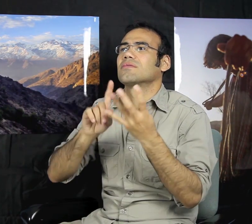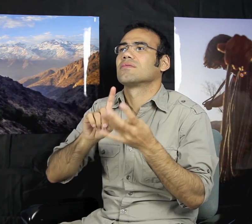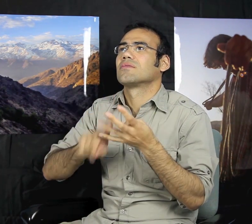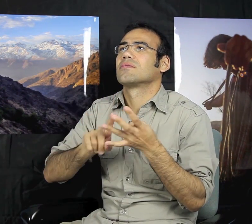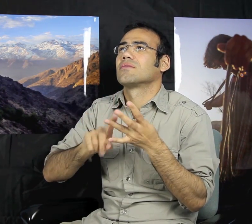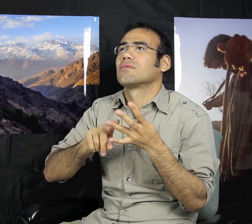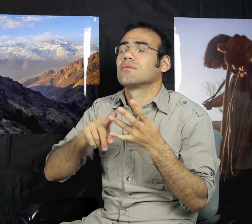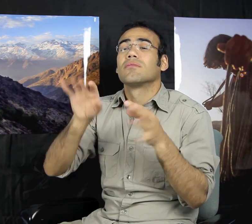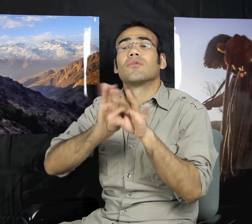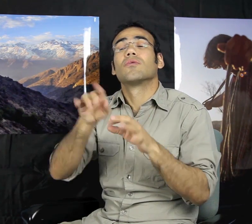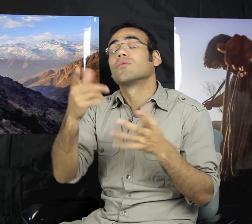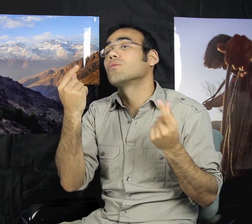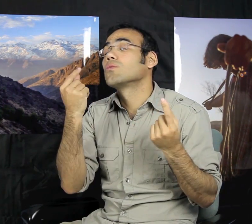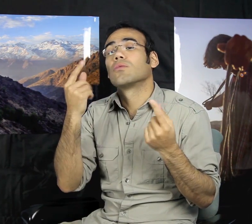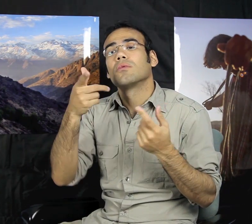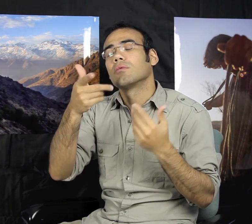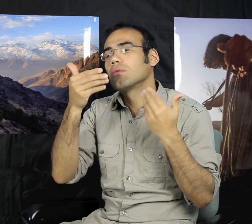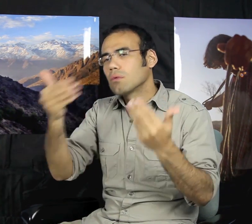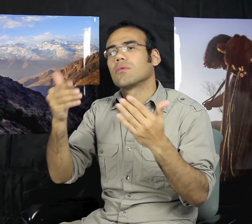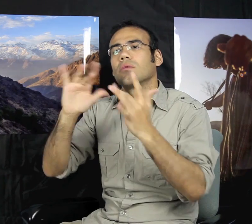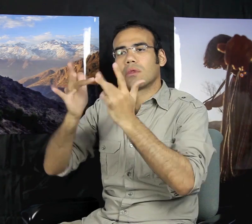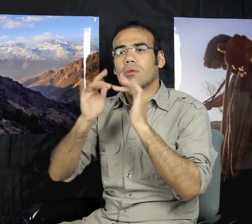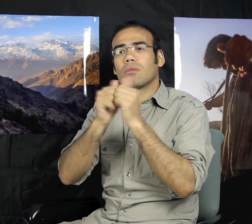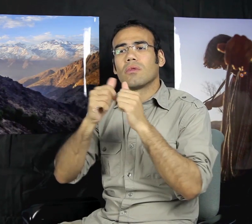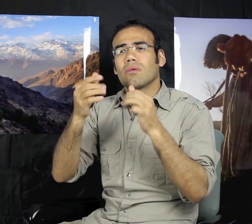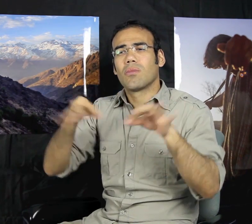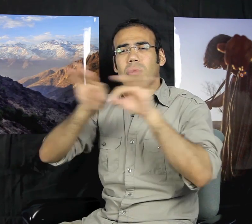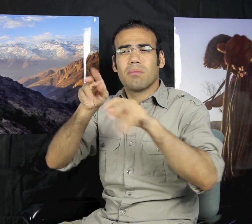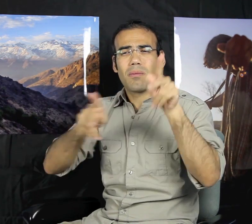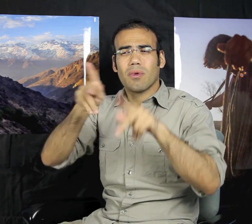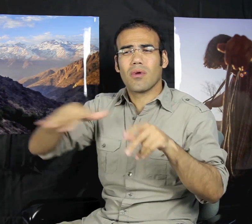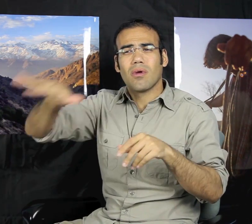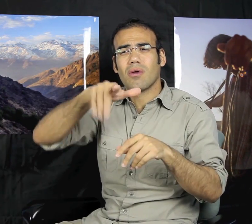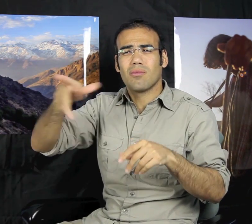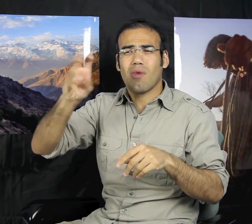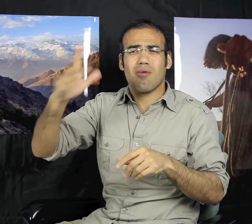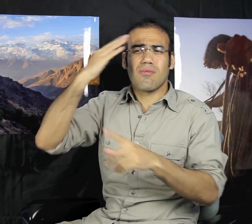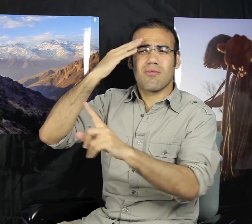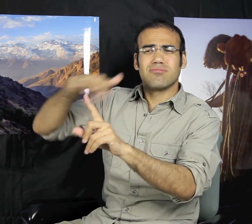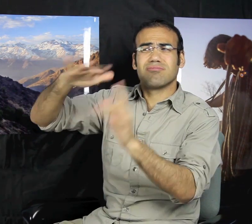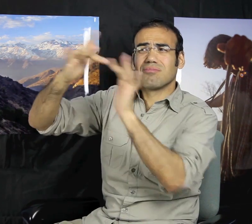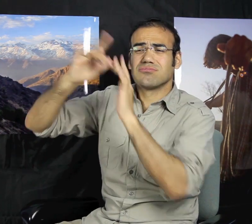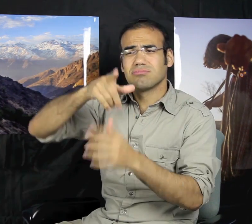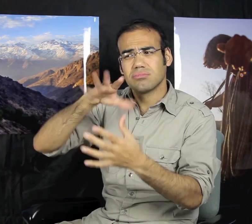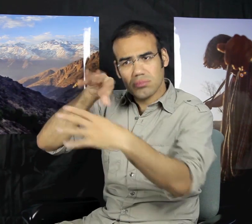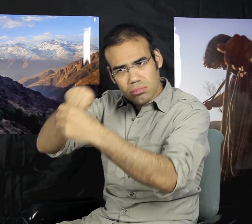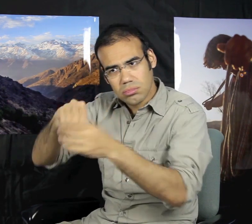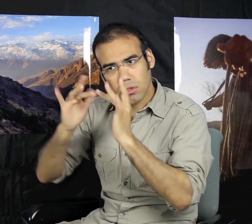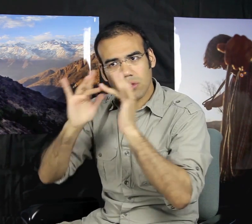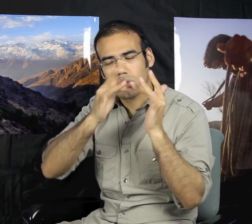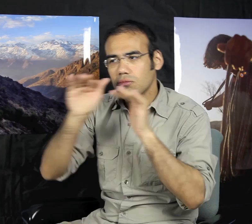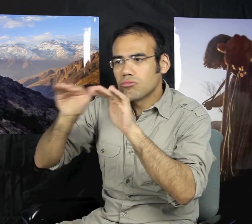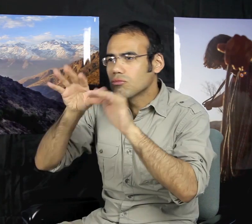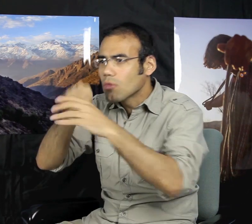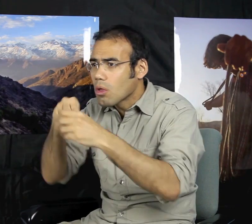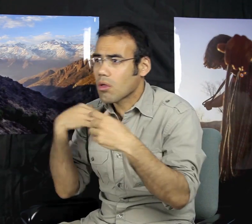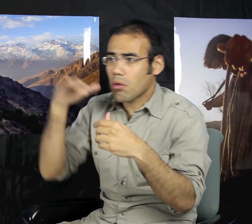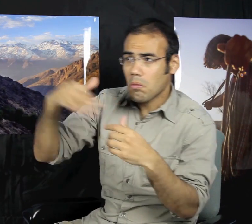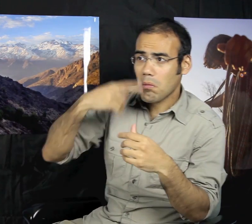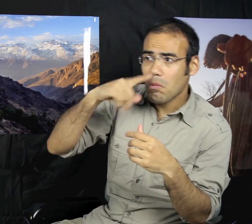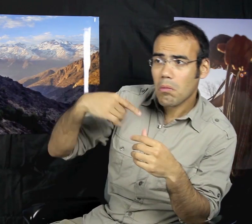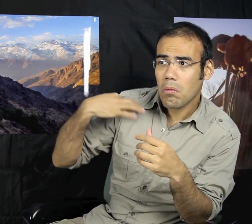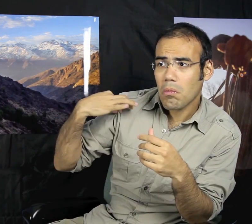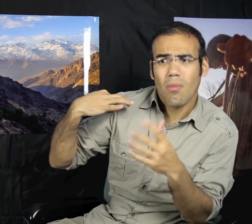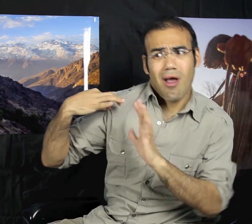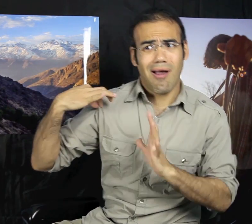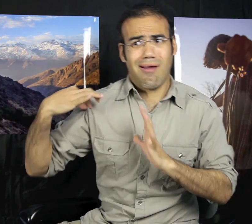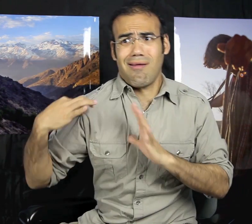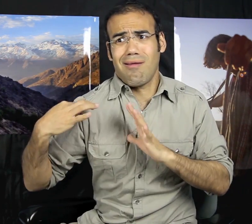Fourth, connect with important people. Get involved with the organization and ask if you can volunteer.